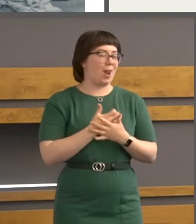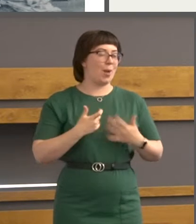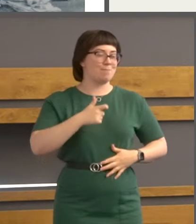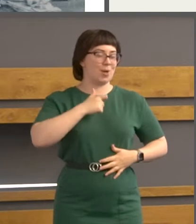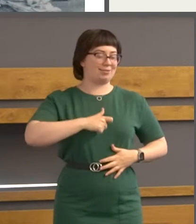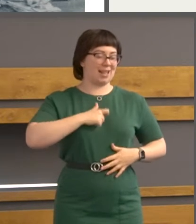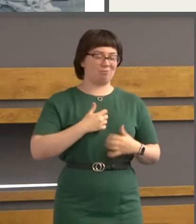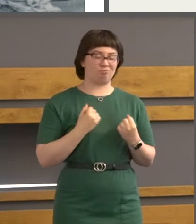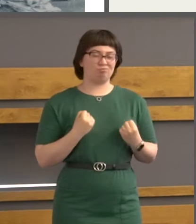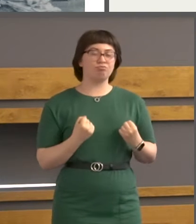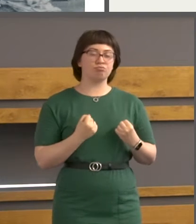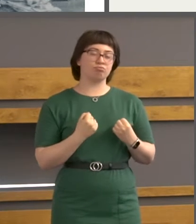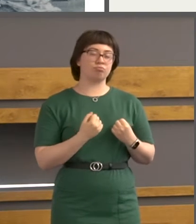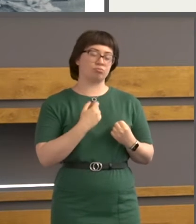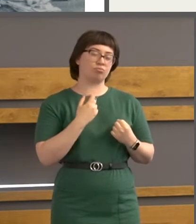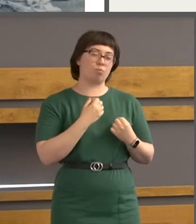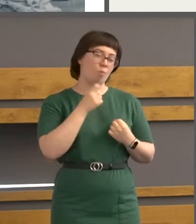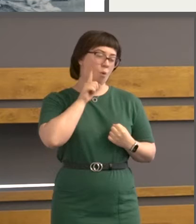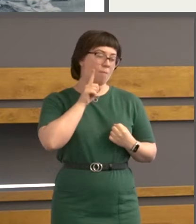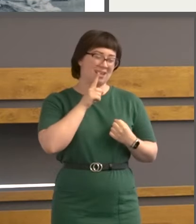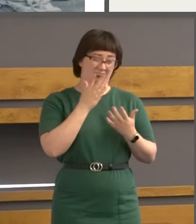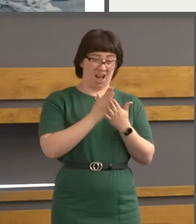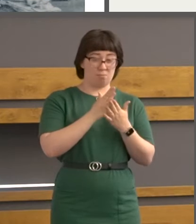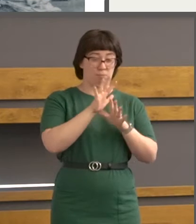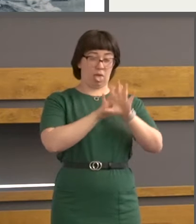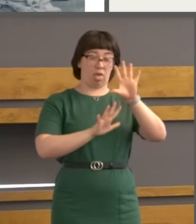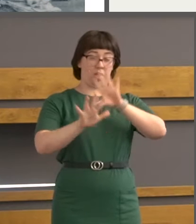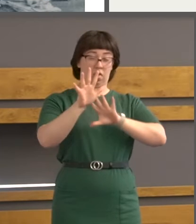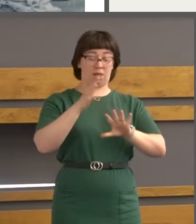even in this blurry black and white photograph.